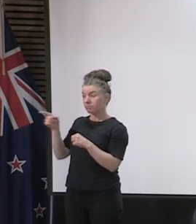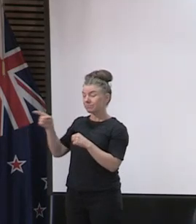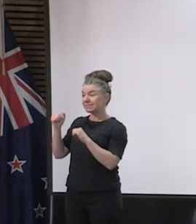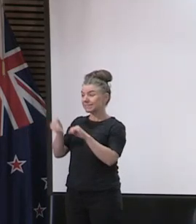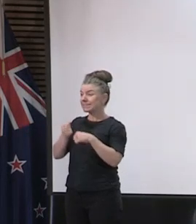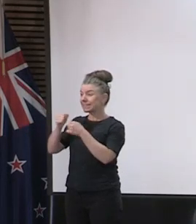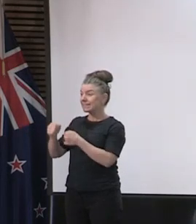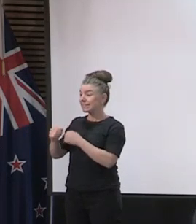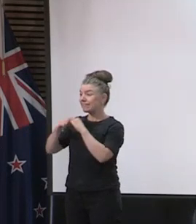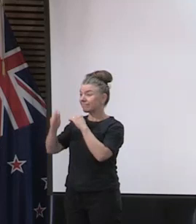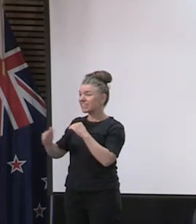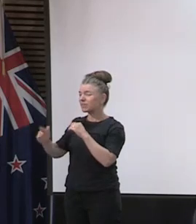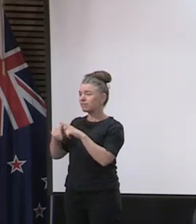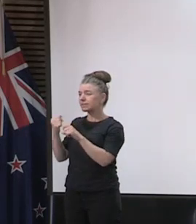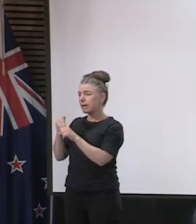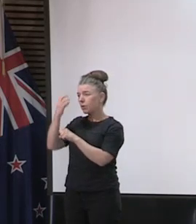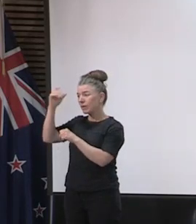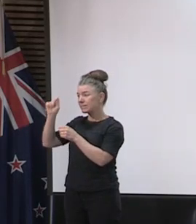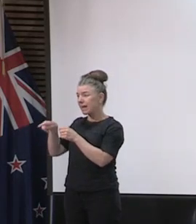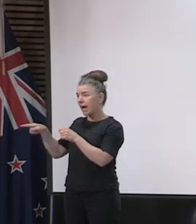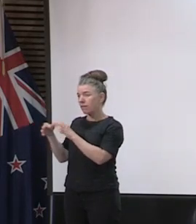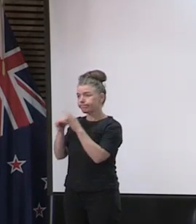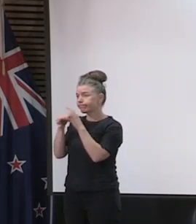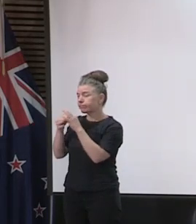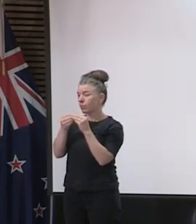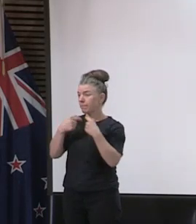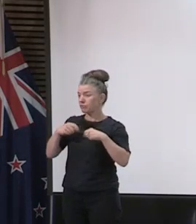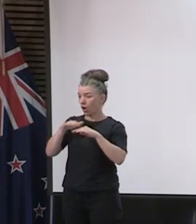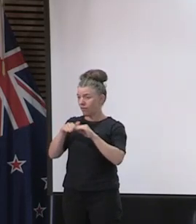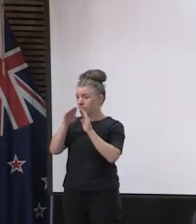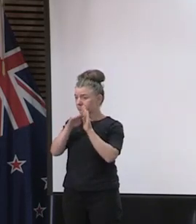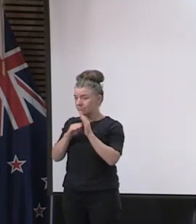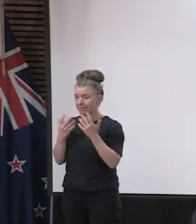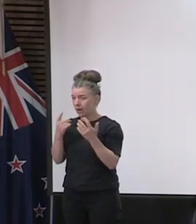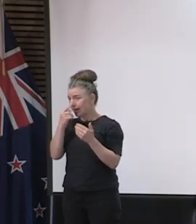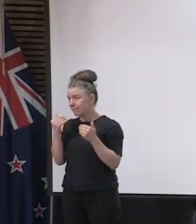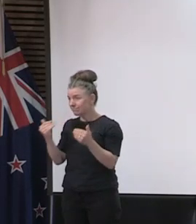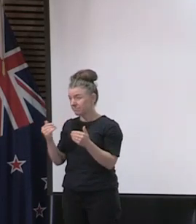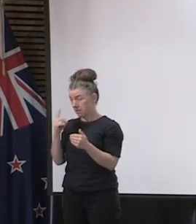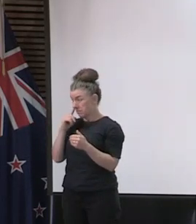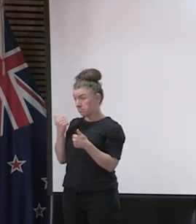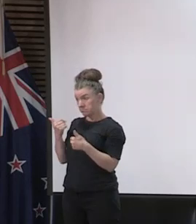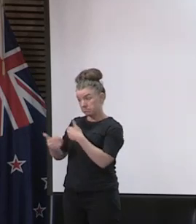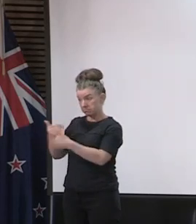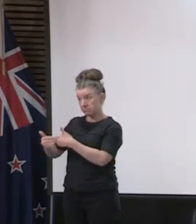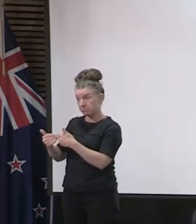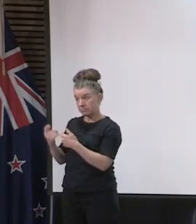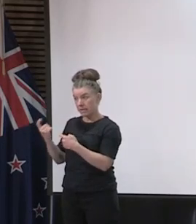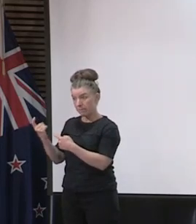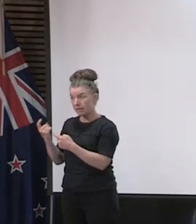understand that the likes of - many have been working productively on guidelines. I think in conjunction with the